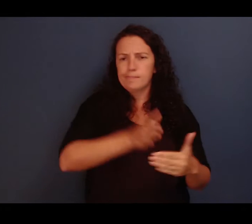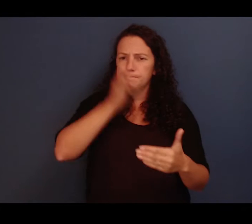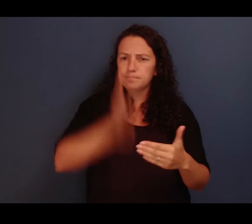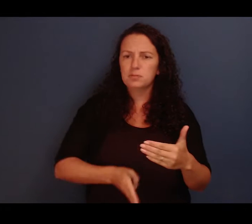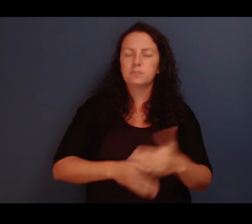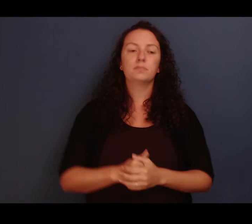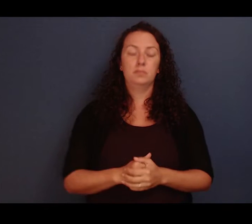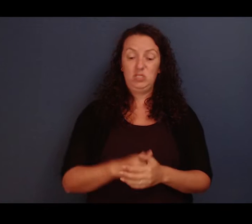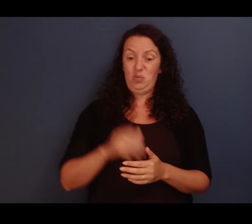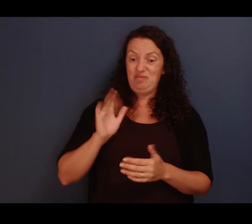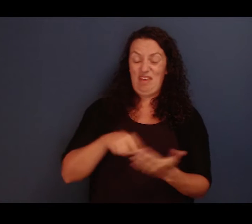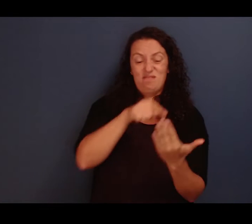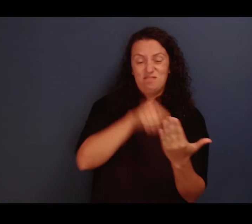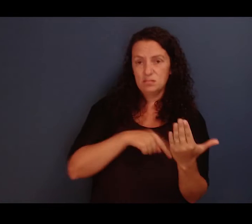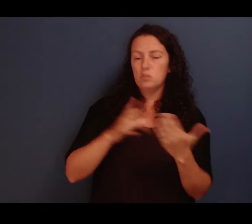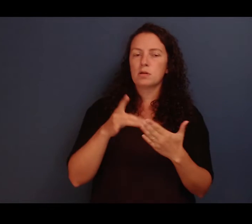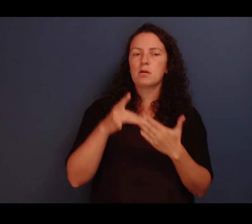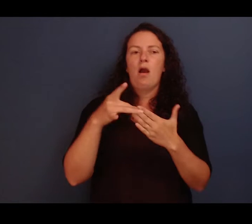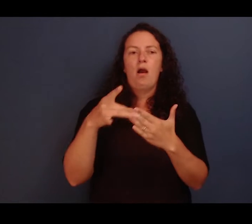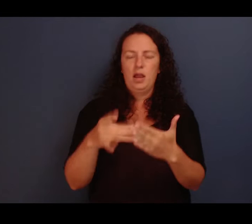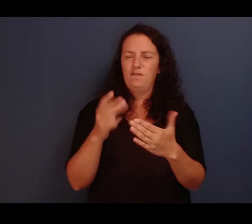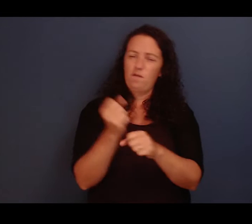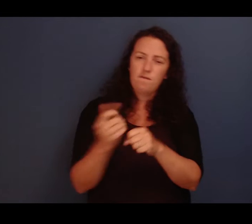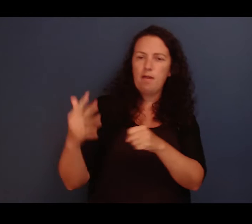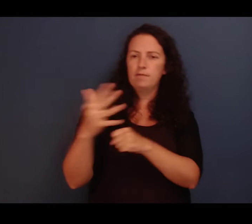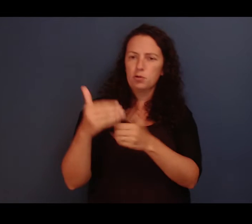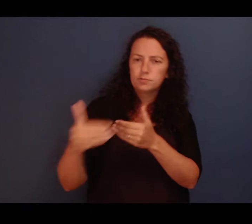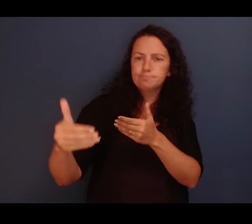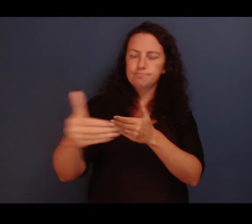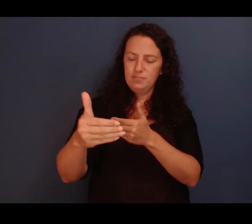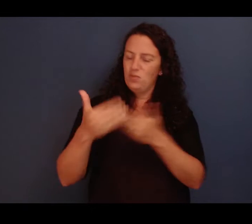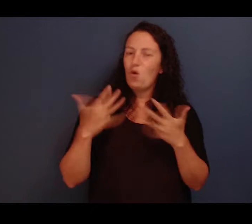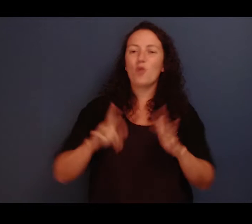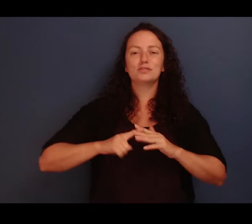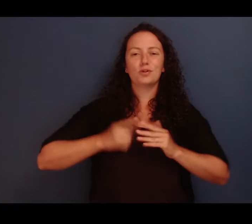It is our guide, our roadmap, for the next five years and beyond. And we’re well on our way.